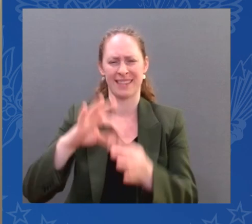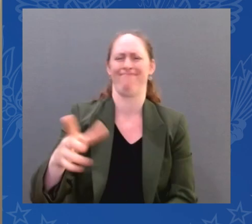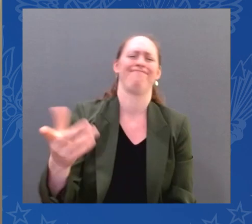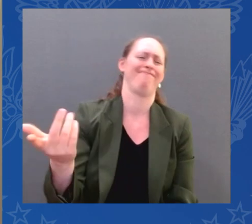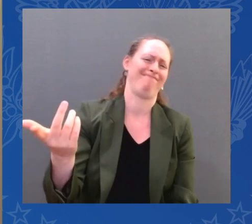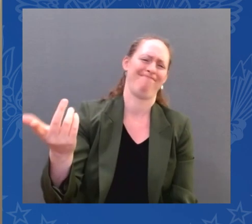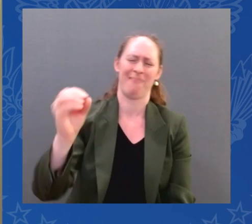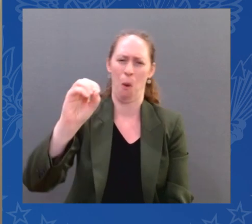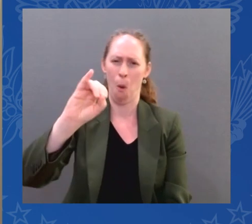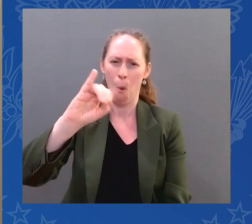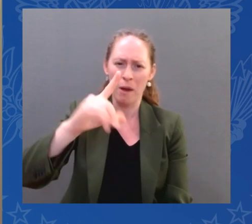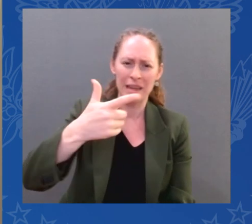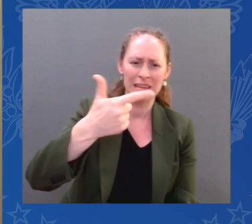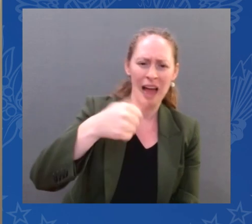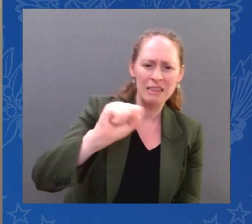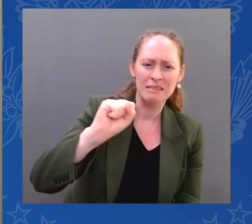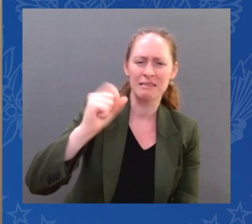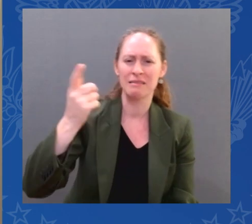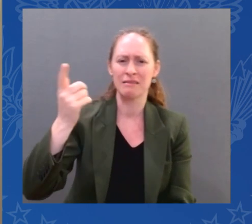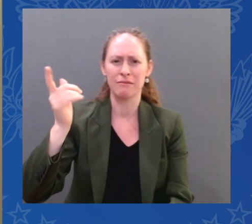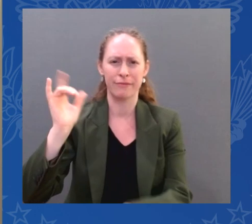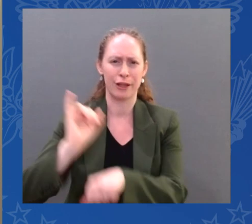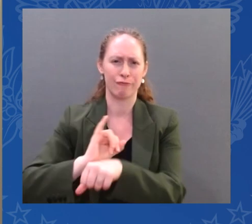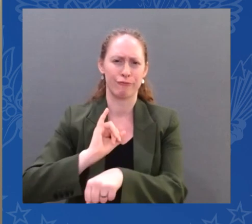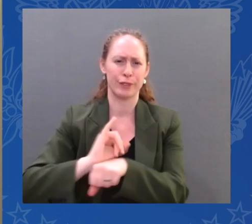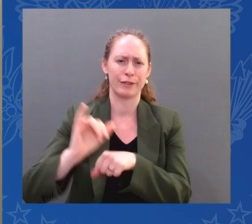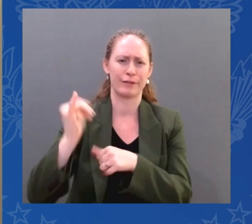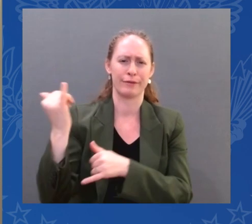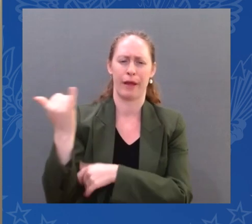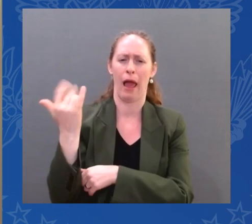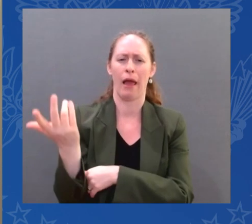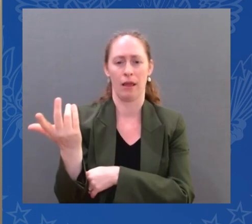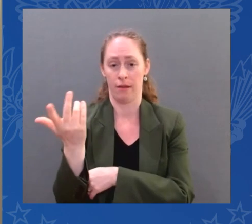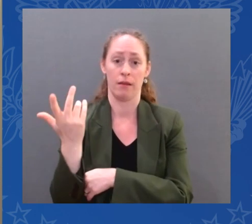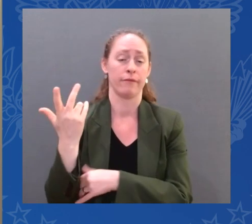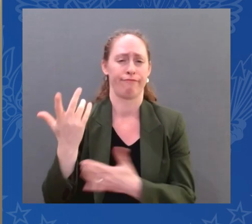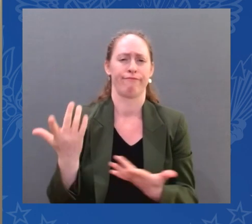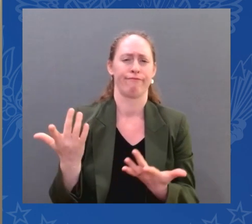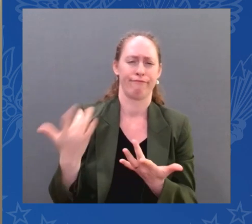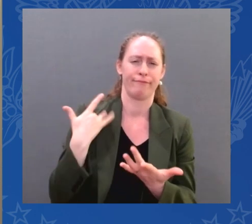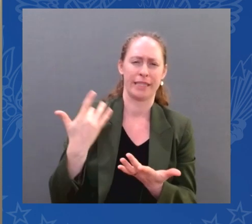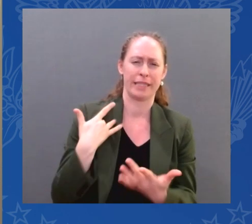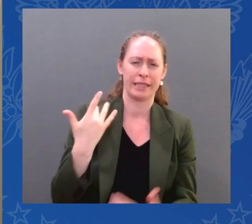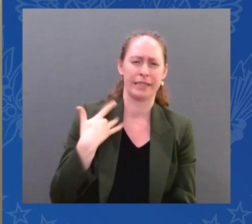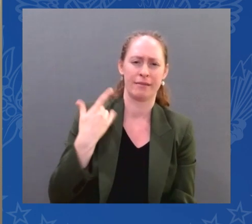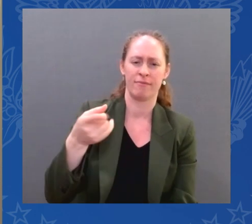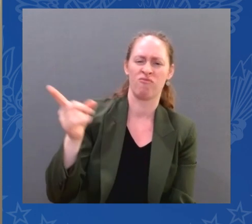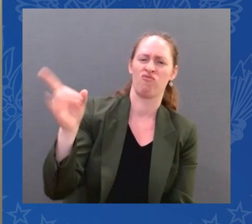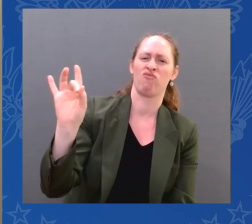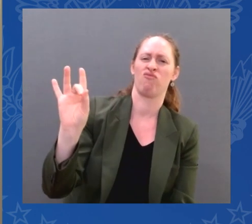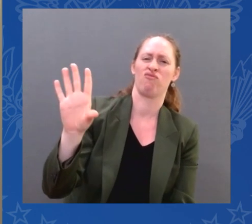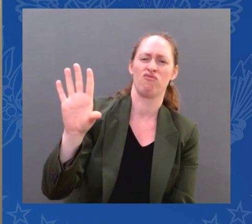and that the administration needs to take a change in approach in order to make progress on reducing energy prices and to increase supply.